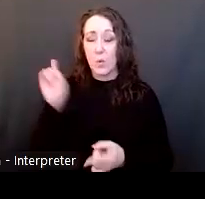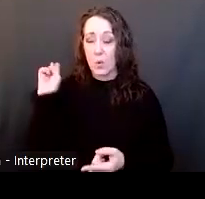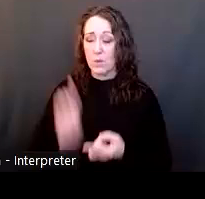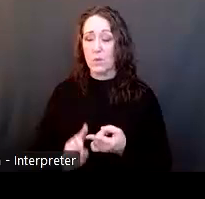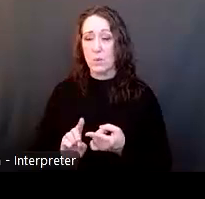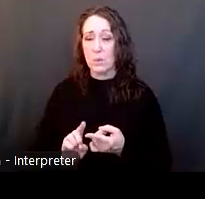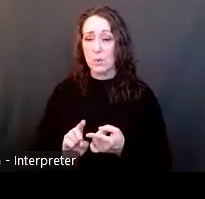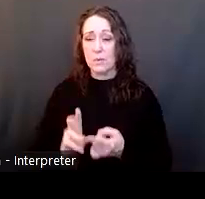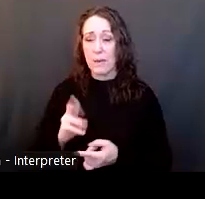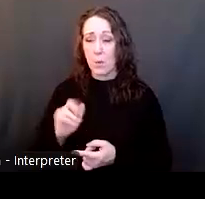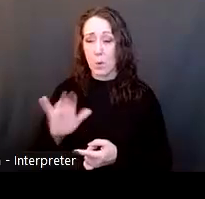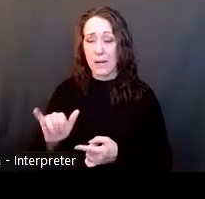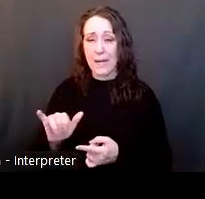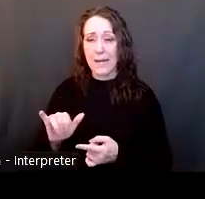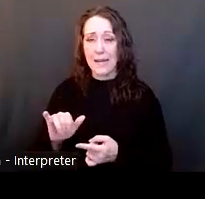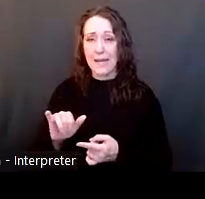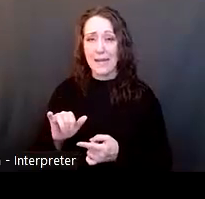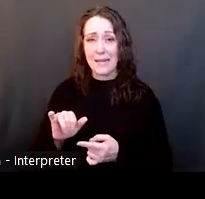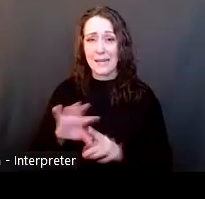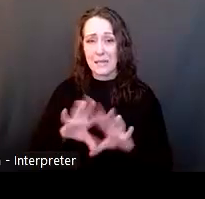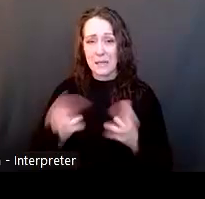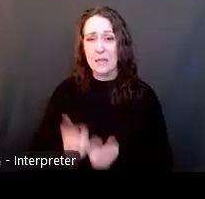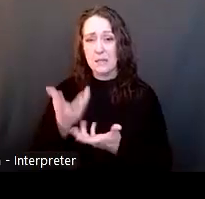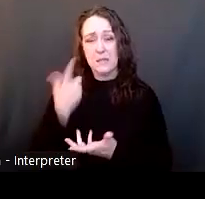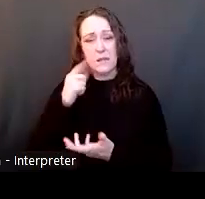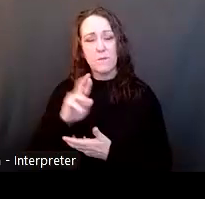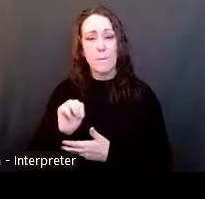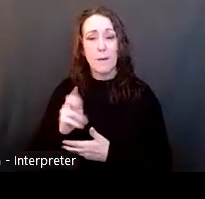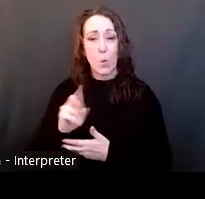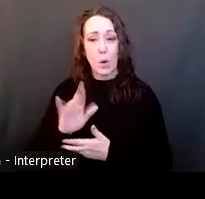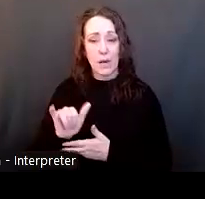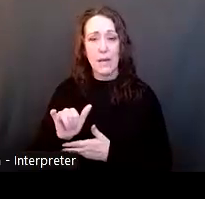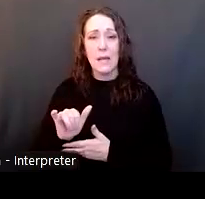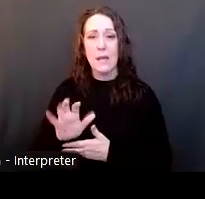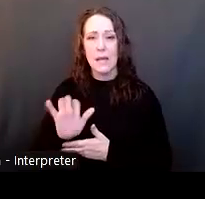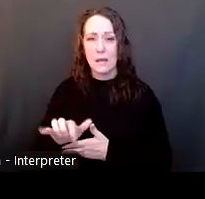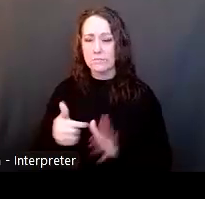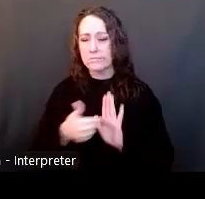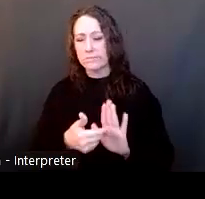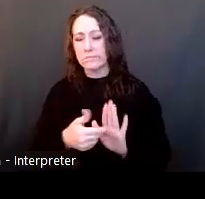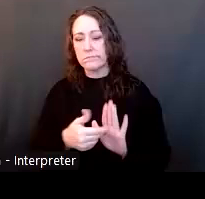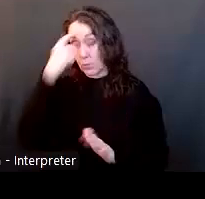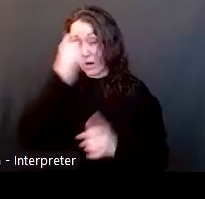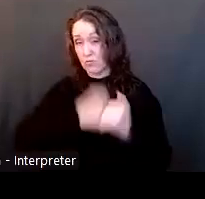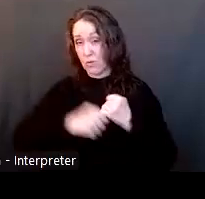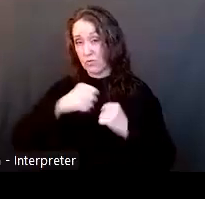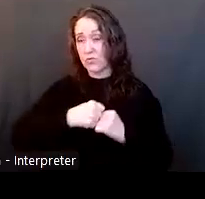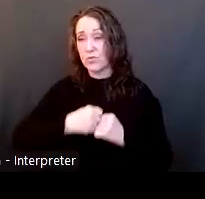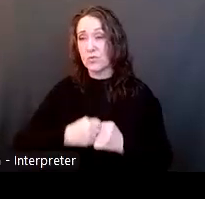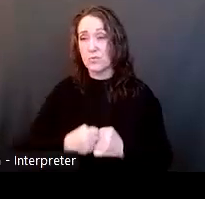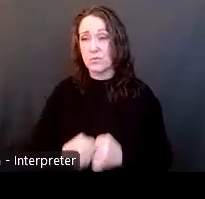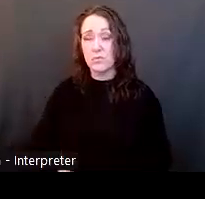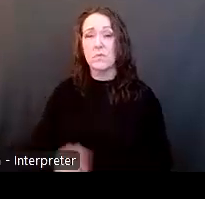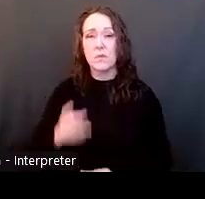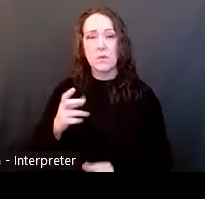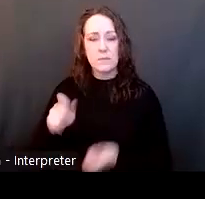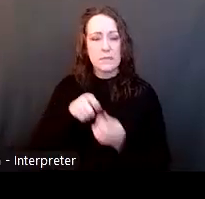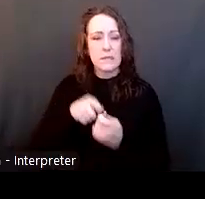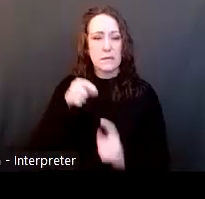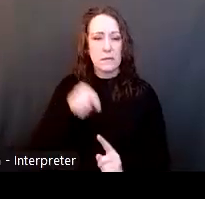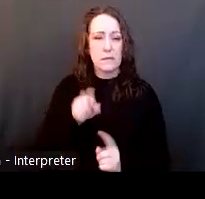density for minorities is partially reflected in brain structure in particular in this case